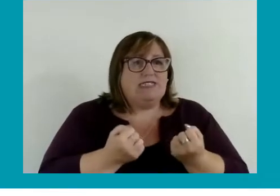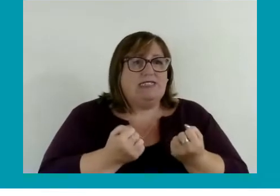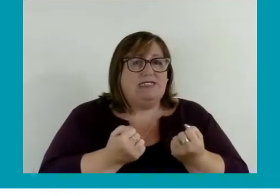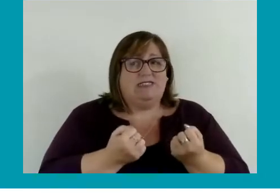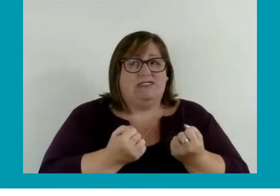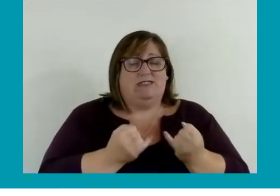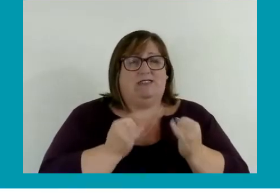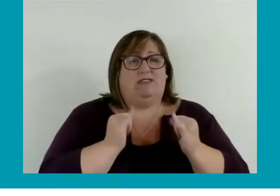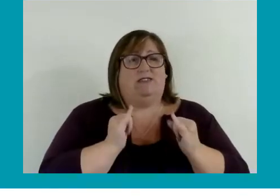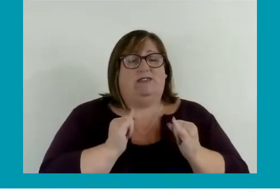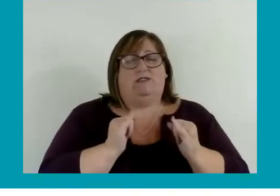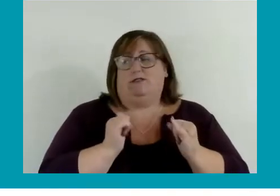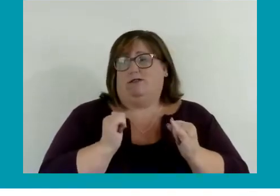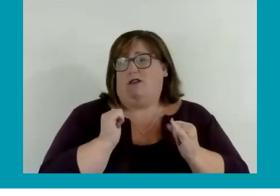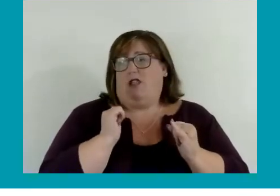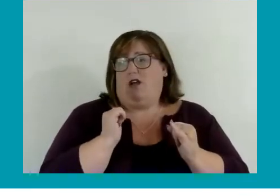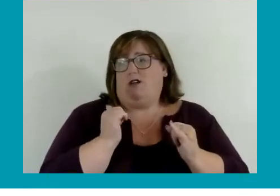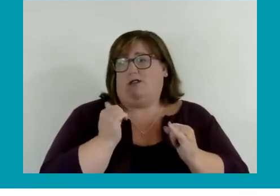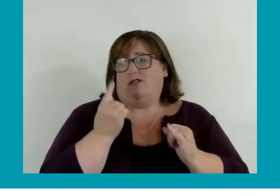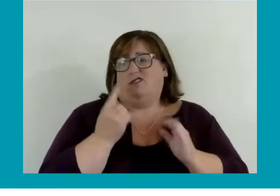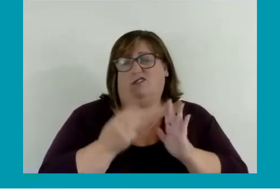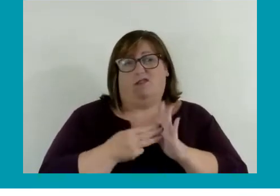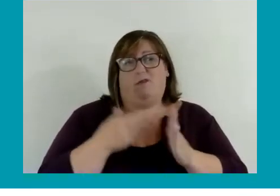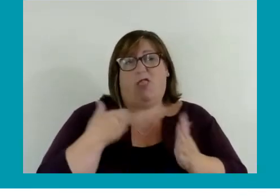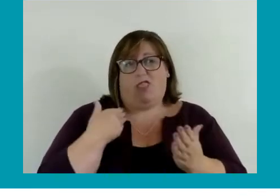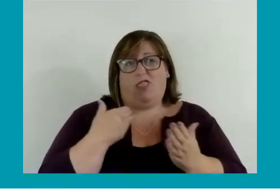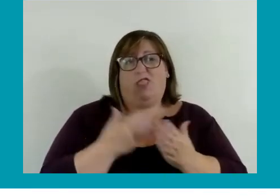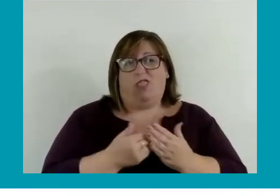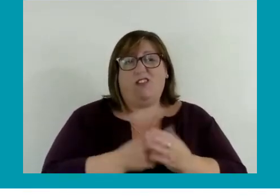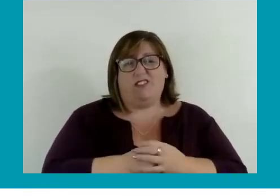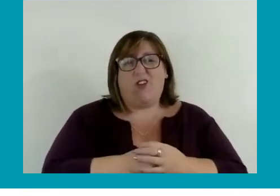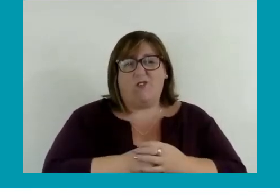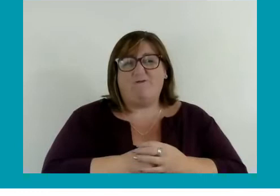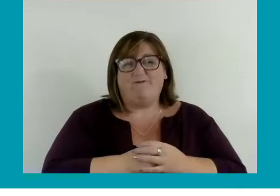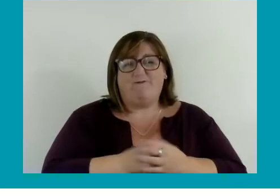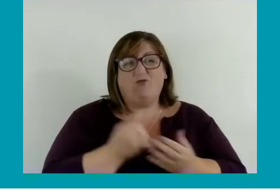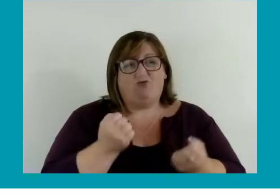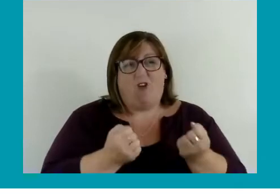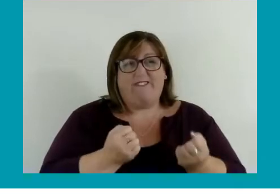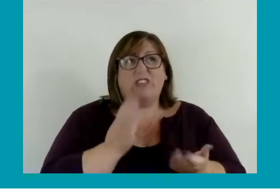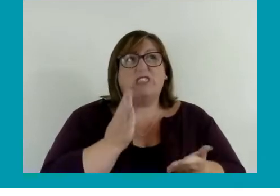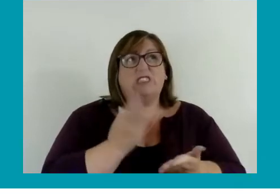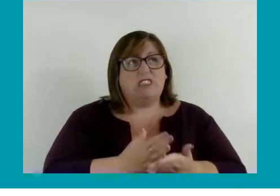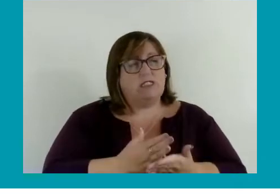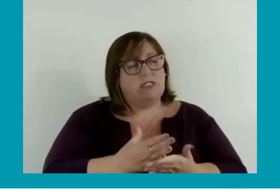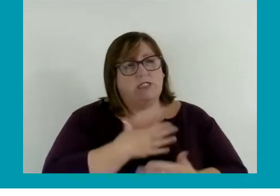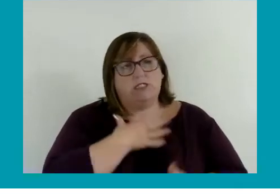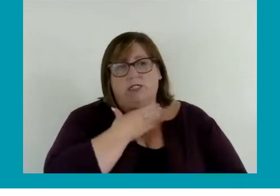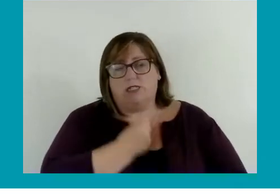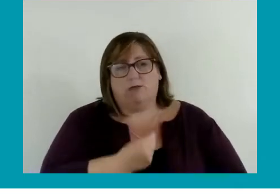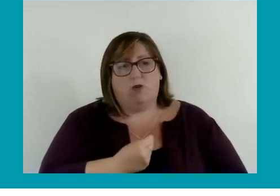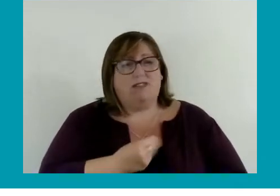month or so so drivers is a big area for us to focus on and that is uh nationwide um but also